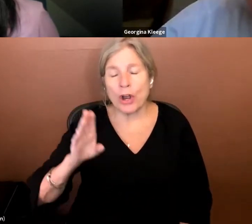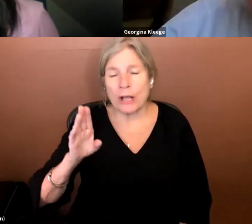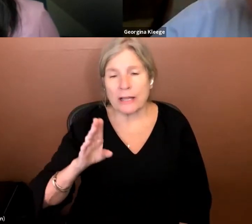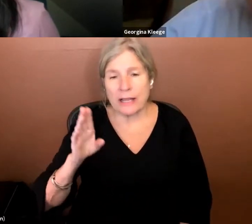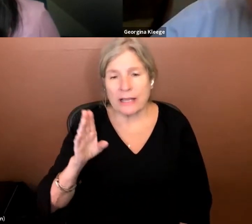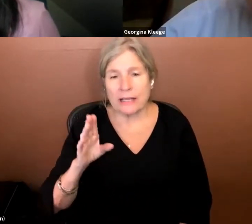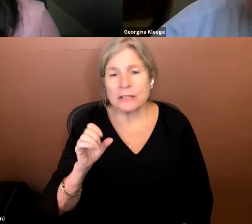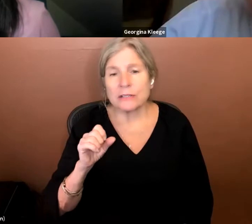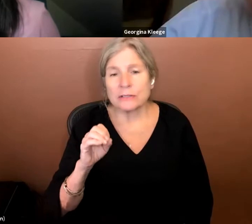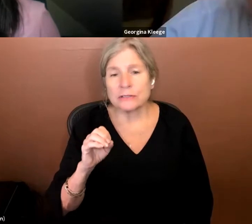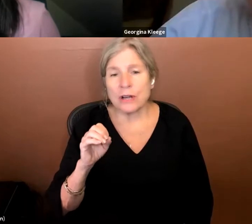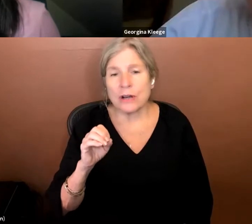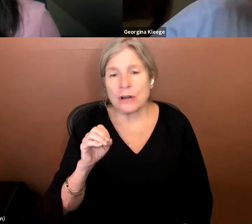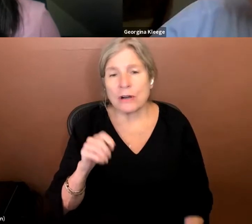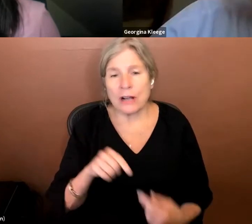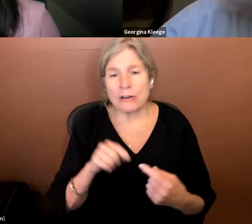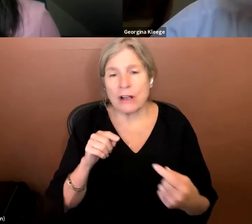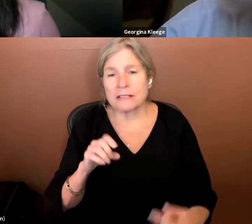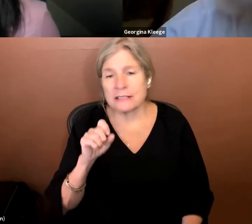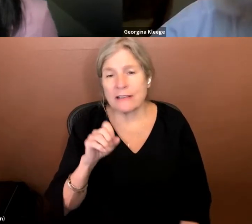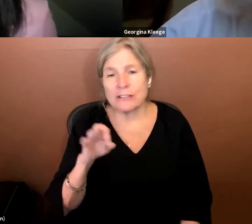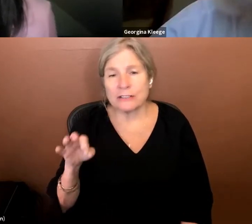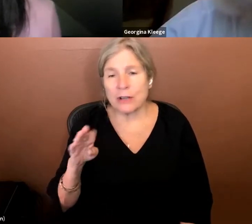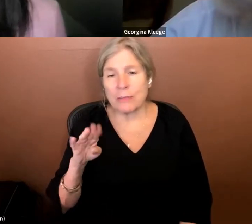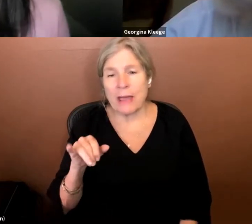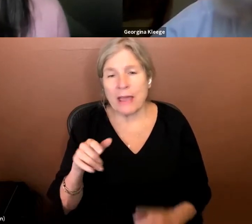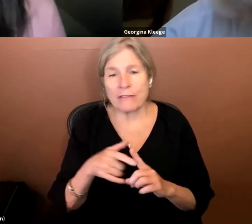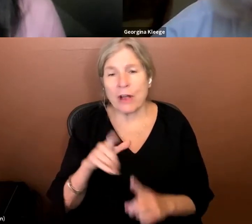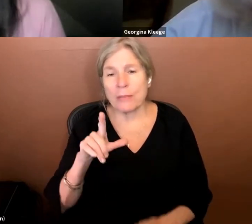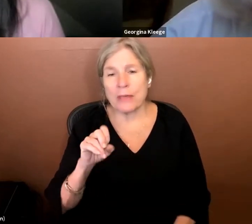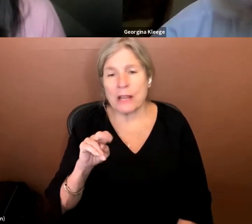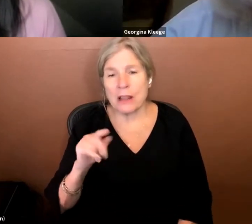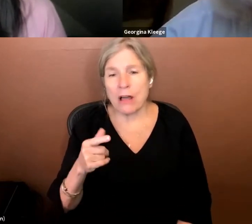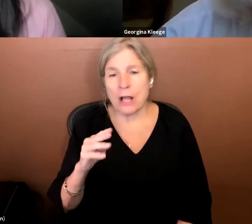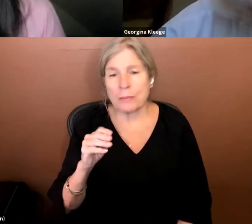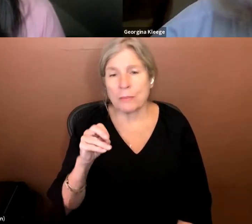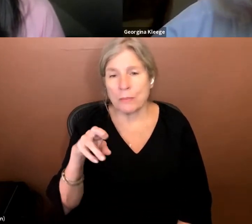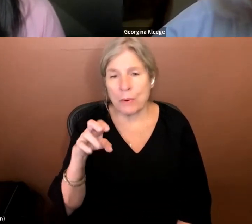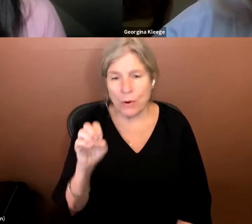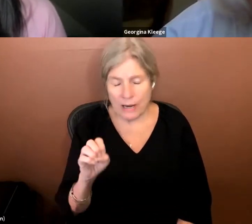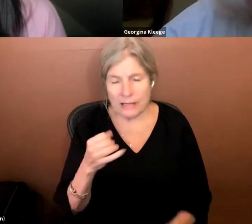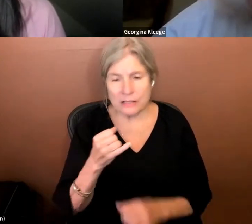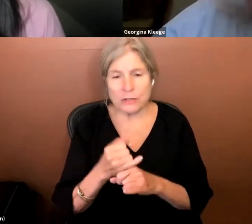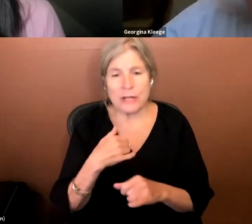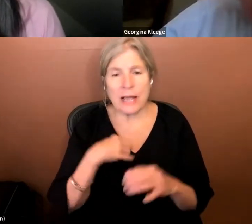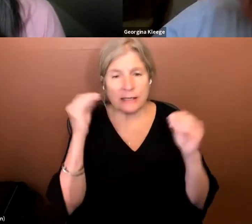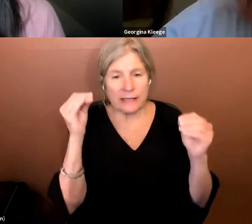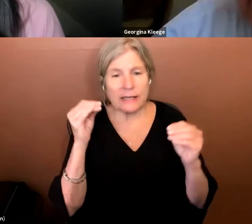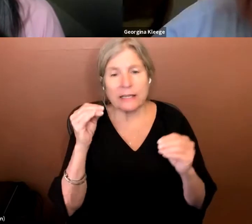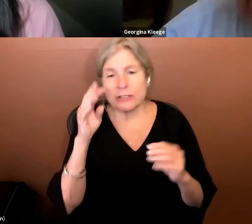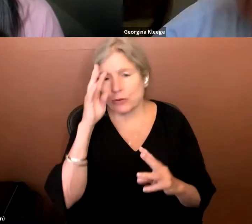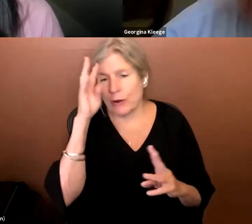across the San Francisco Bay from the Longmore Institute. I teach creative writing and